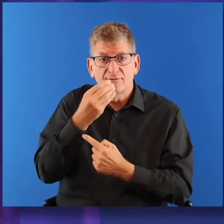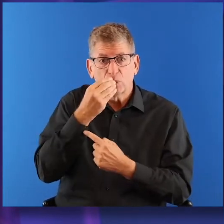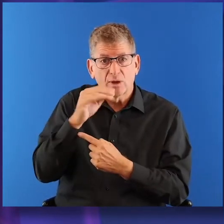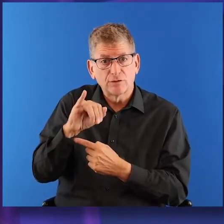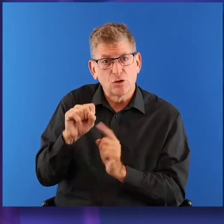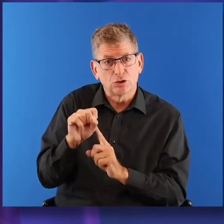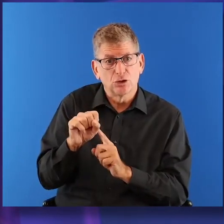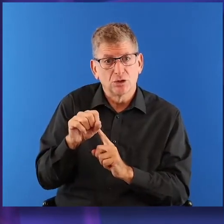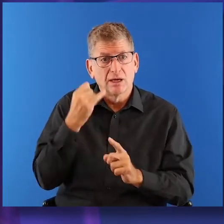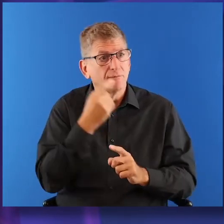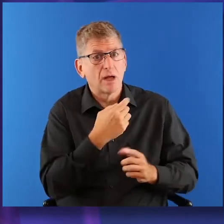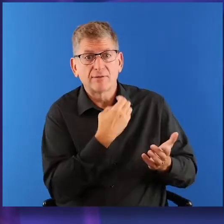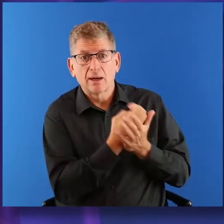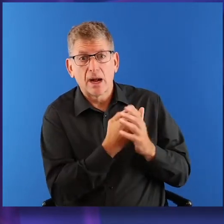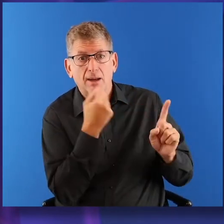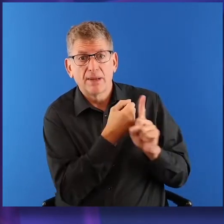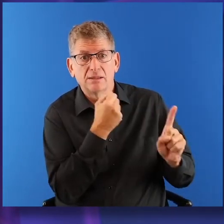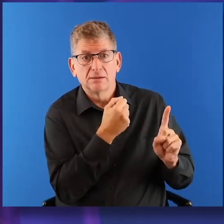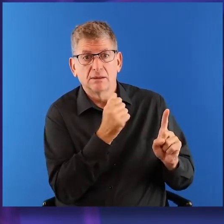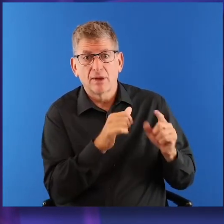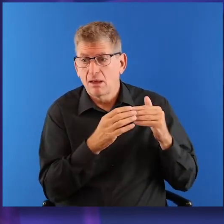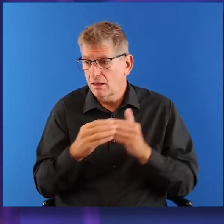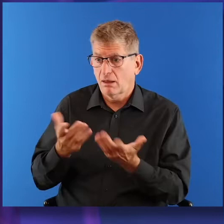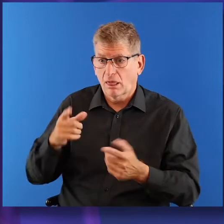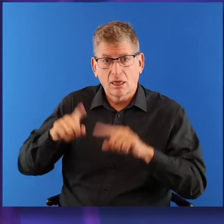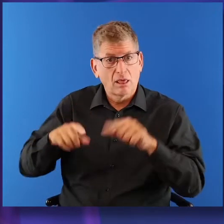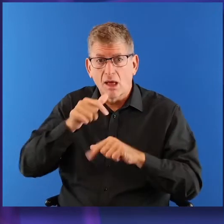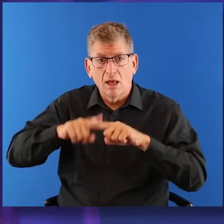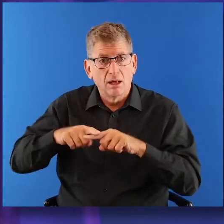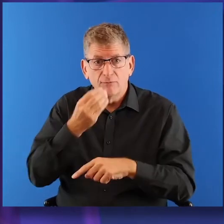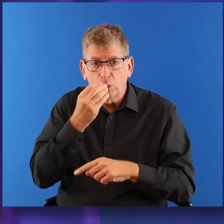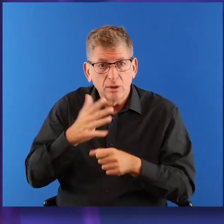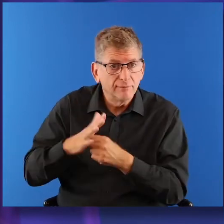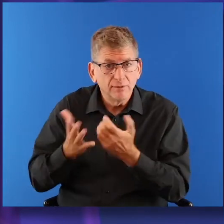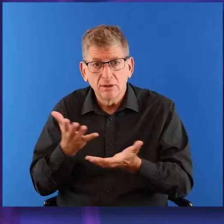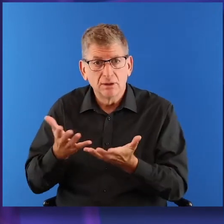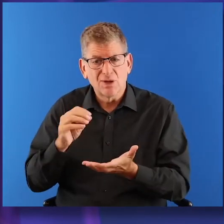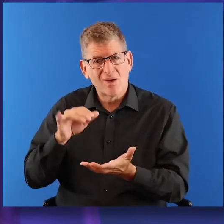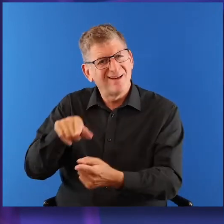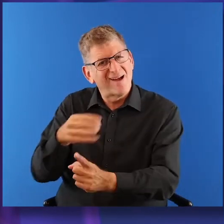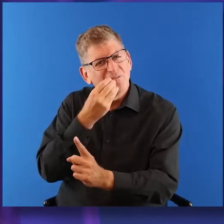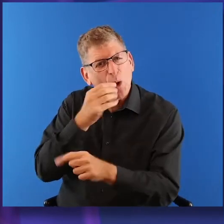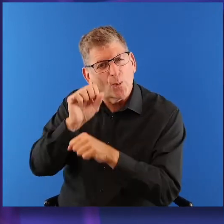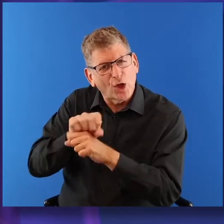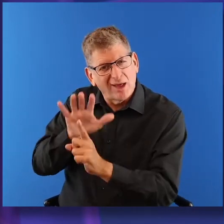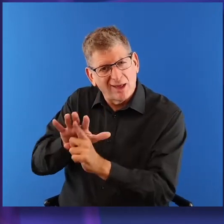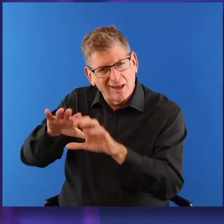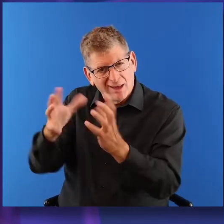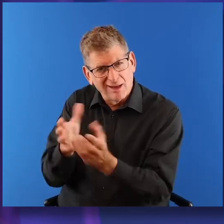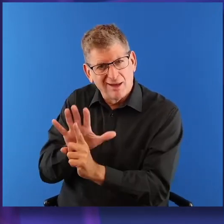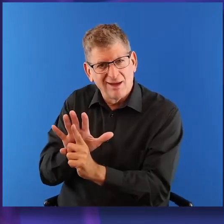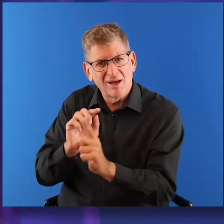but that was core public health work in that instance. Our education mandate and you look at the impact we just